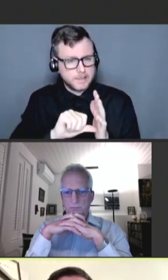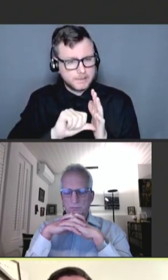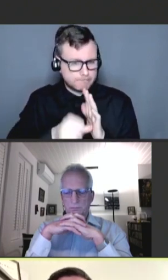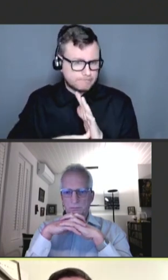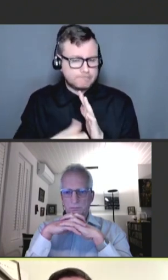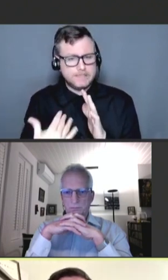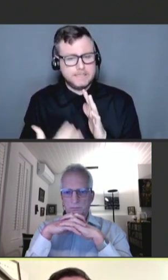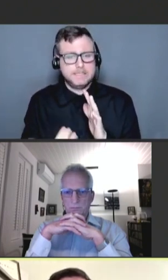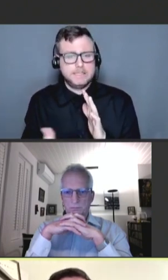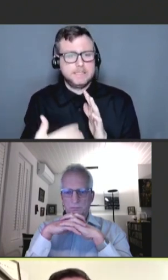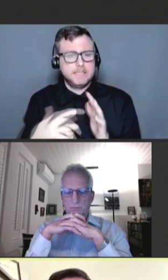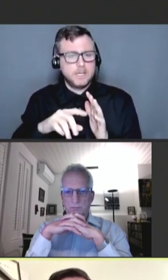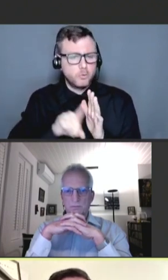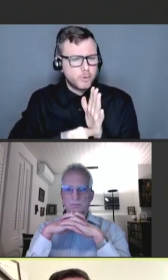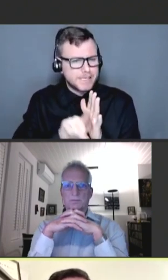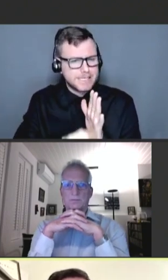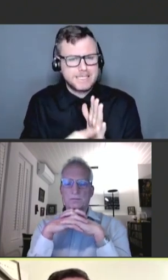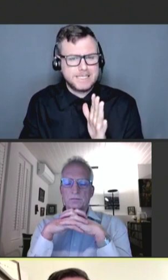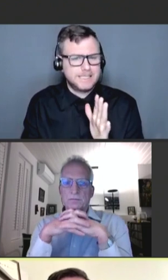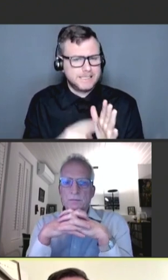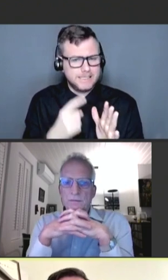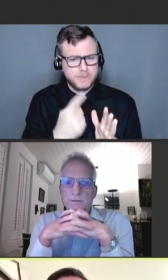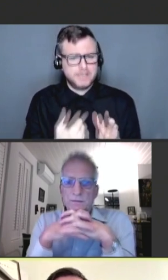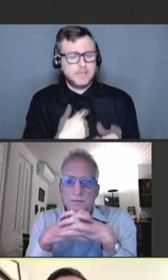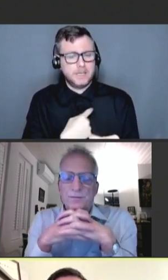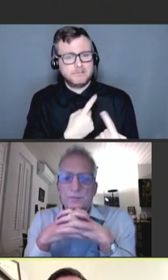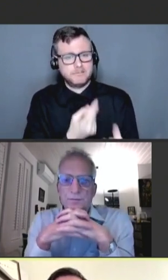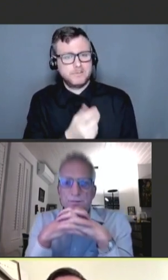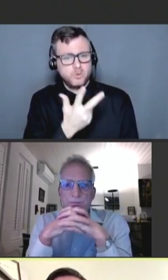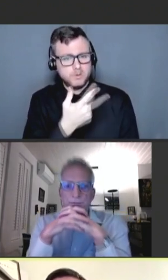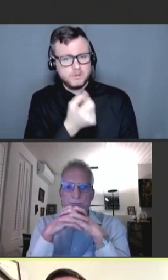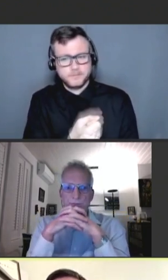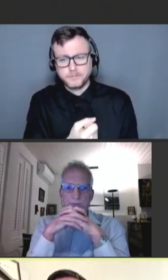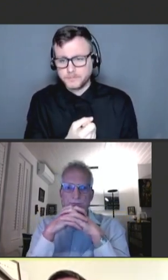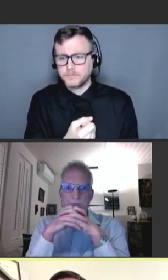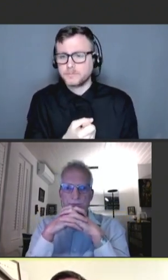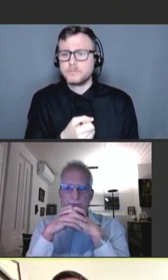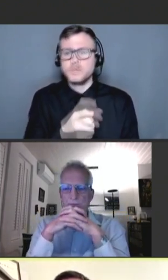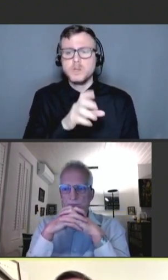you know, researching this intensely over the past three years, it's always -- SARS-CoV-2 infection